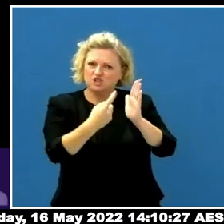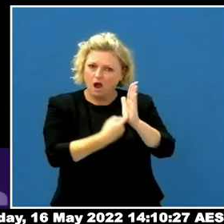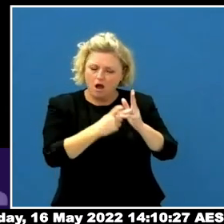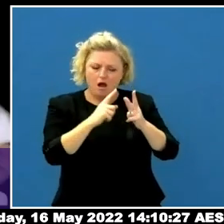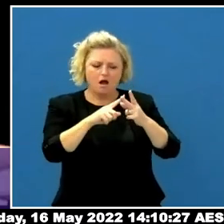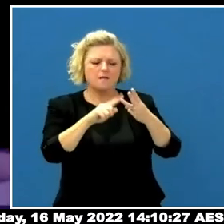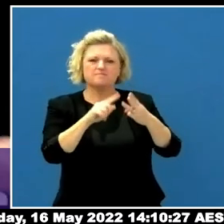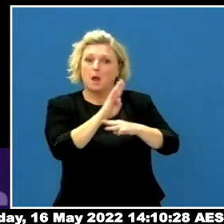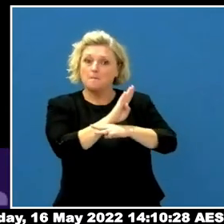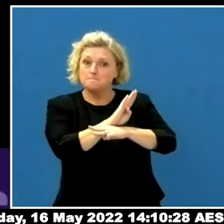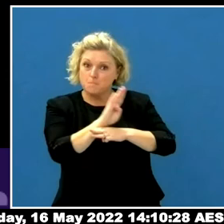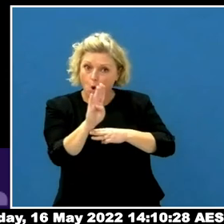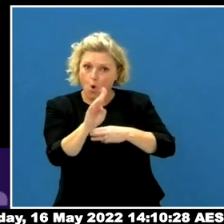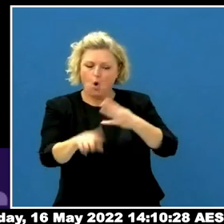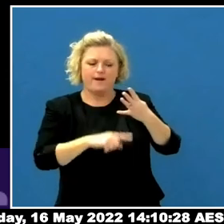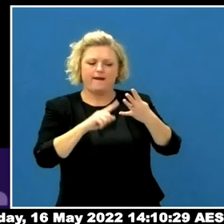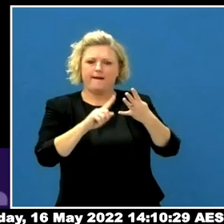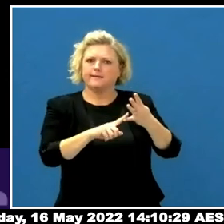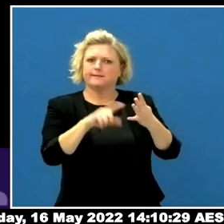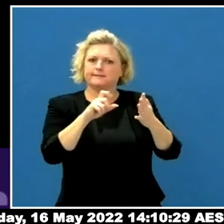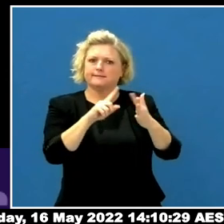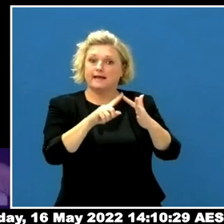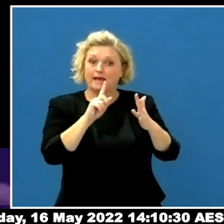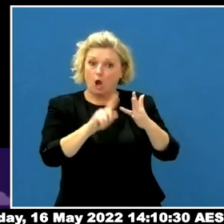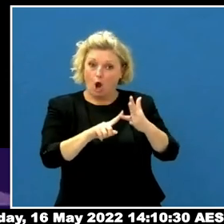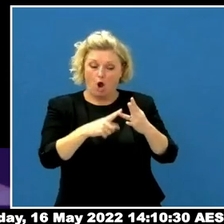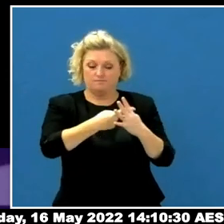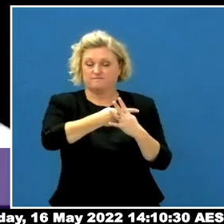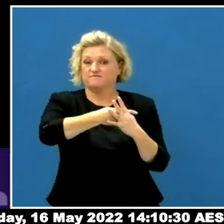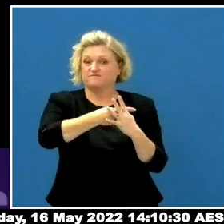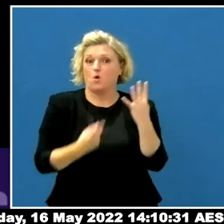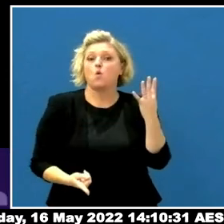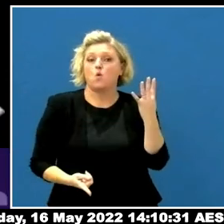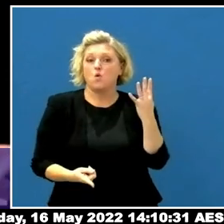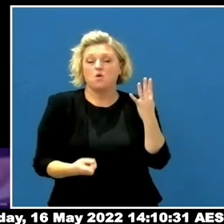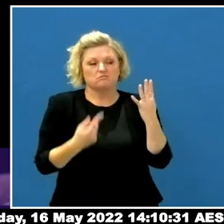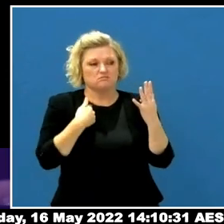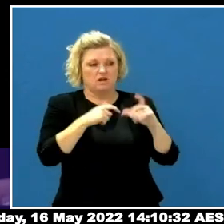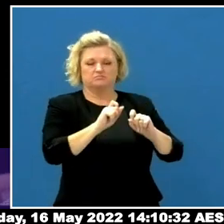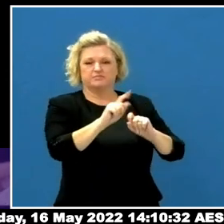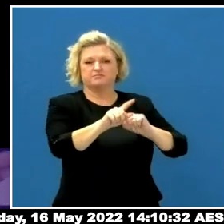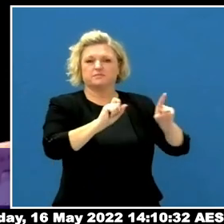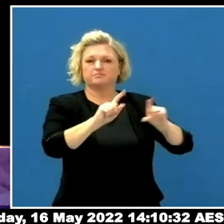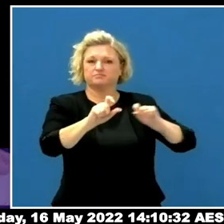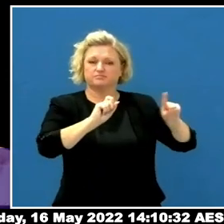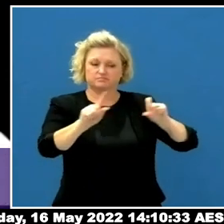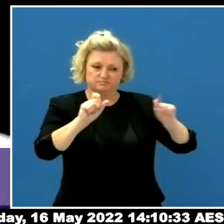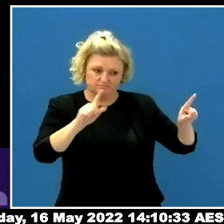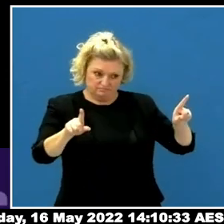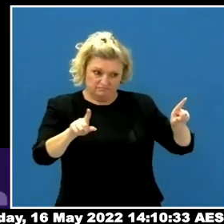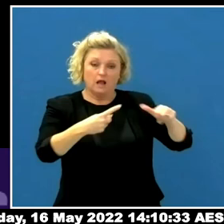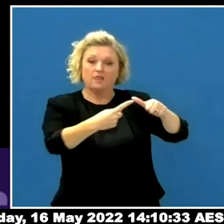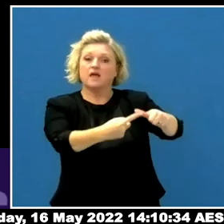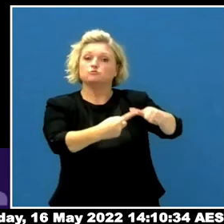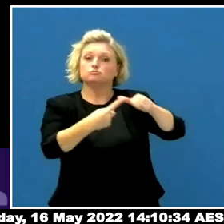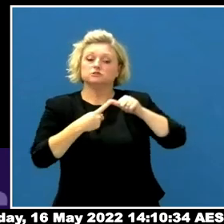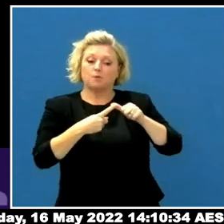And I received an email back from Steven Herald stating that he would look into it and